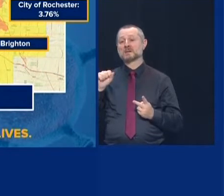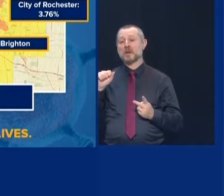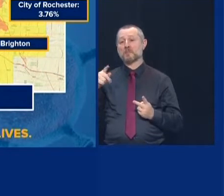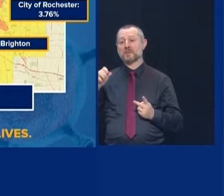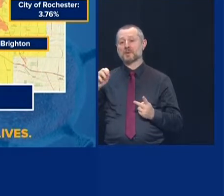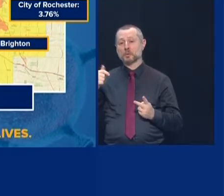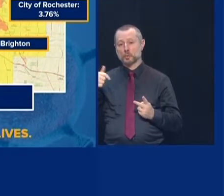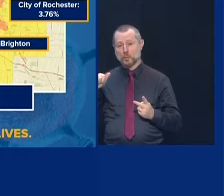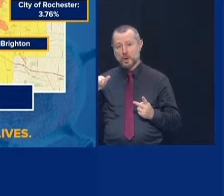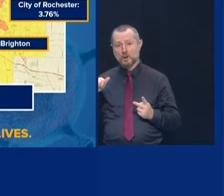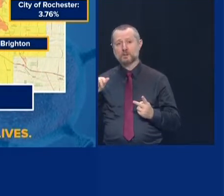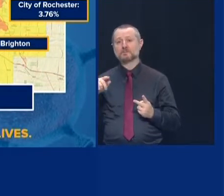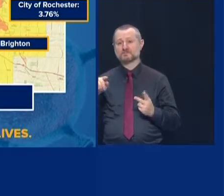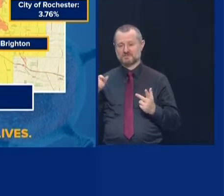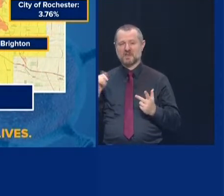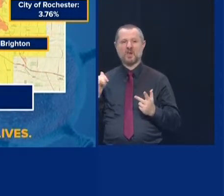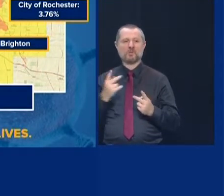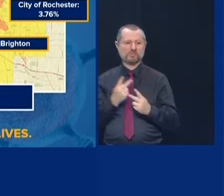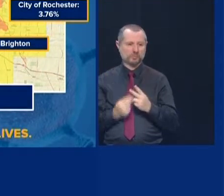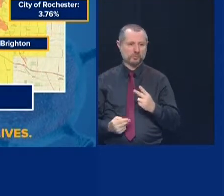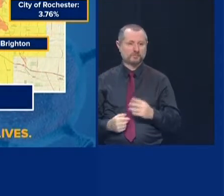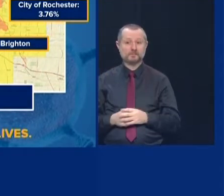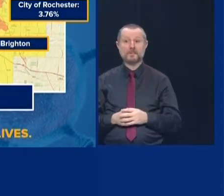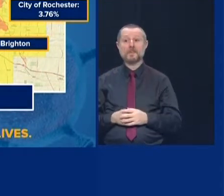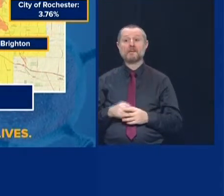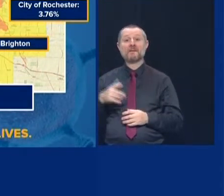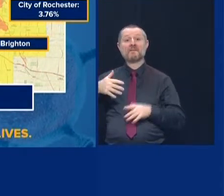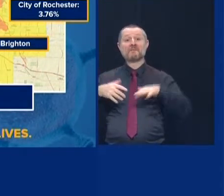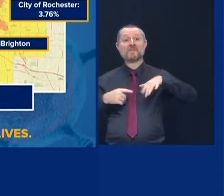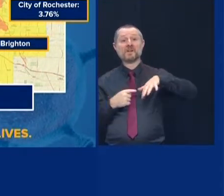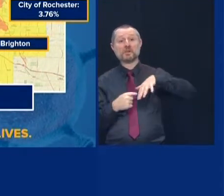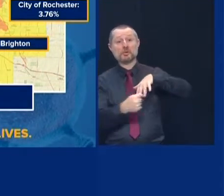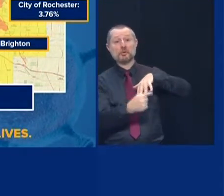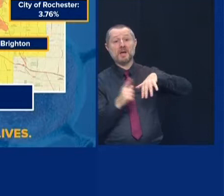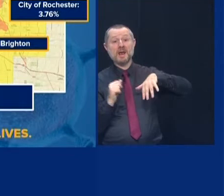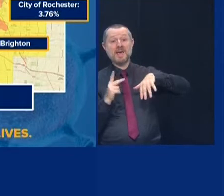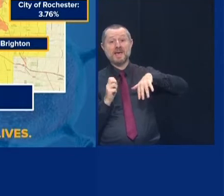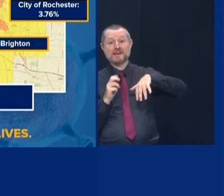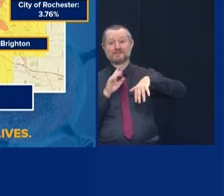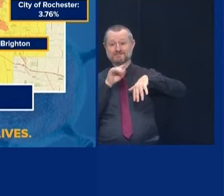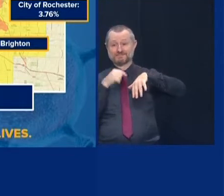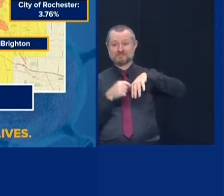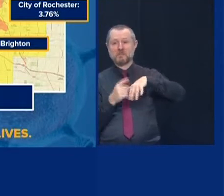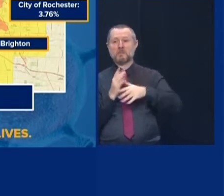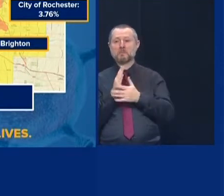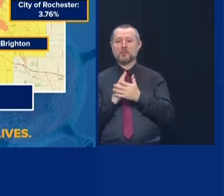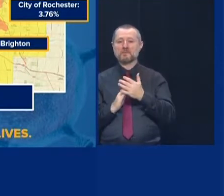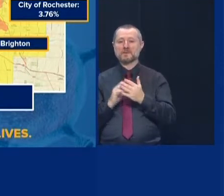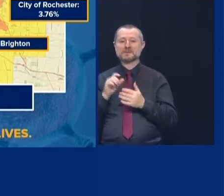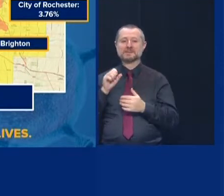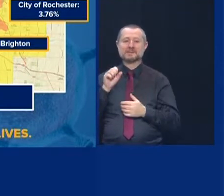ZONE. GREAT NECK AND MASSAPEQUA PARK.